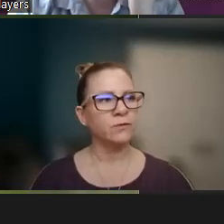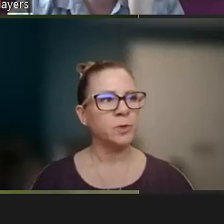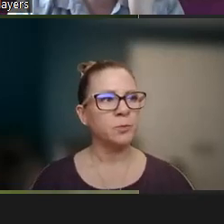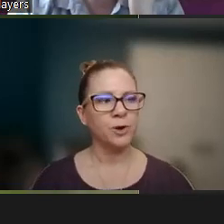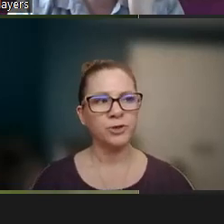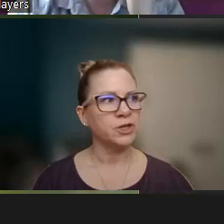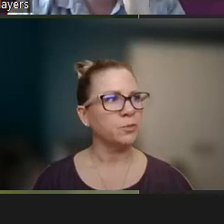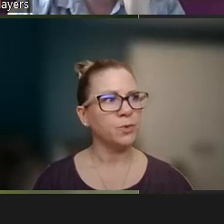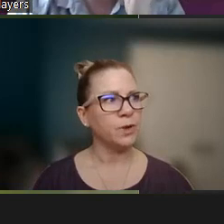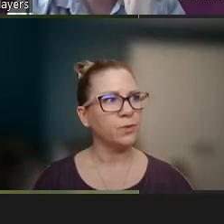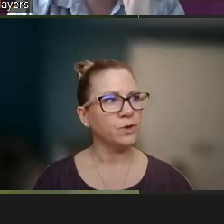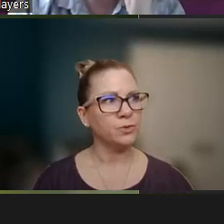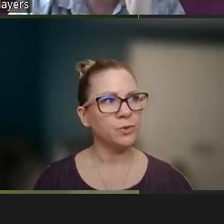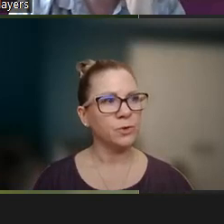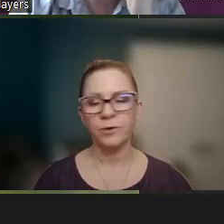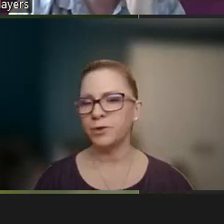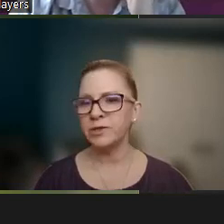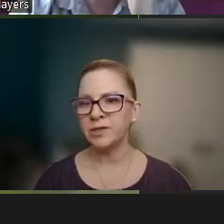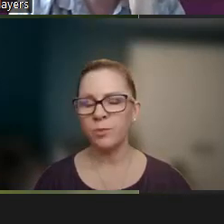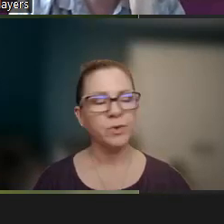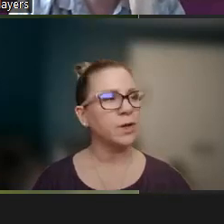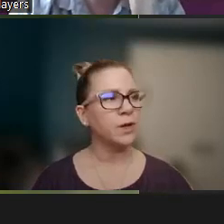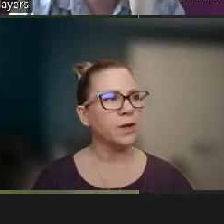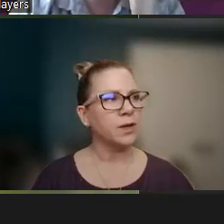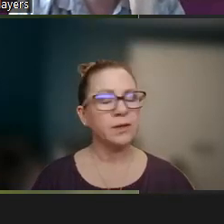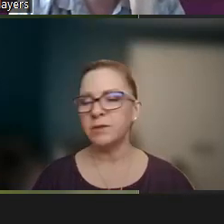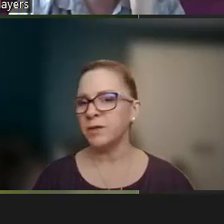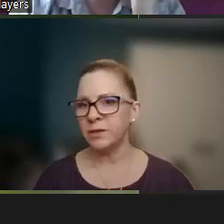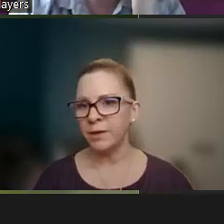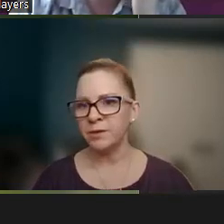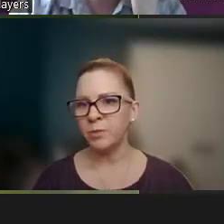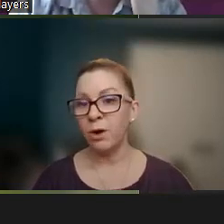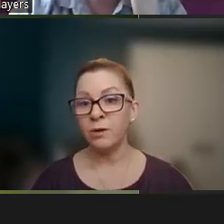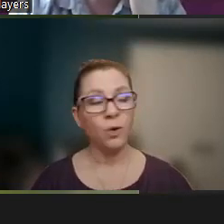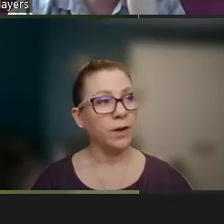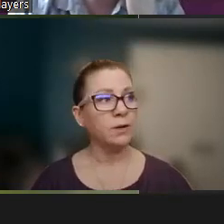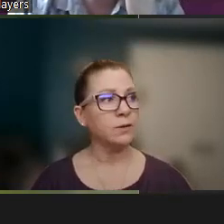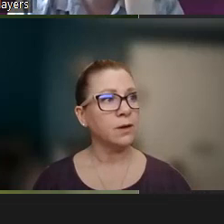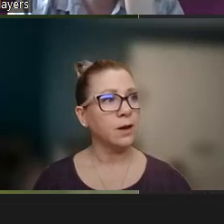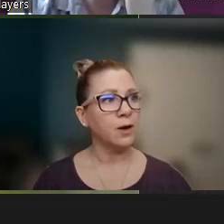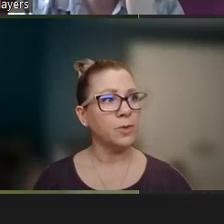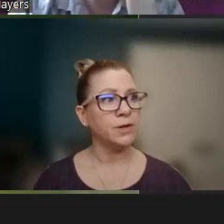SURVIVOR INVESTMENT PARTNERSHIP, WHICH WE REFER TO AS SIP, IS INTENDED TO BE ONGOING.